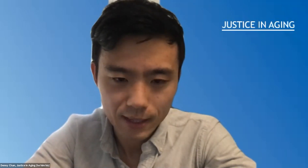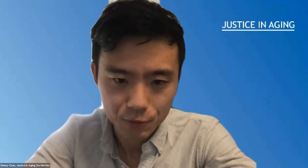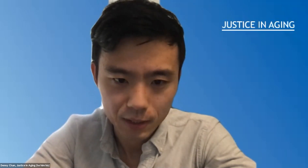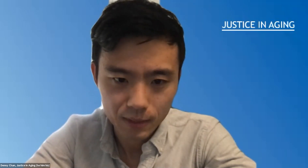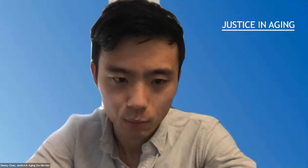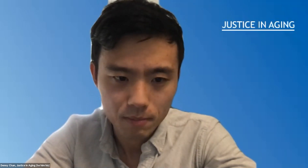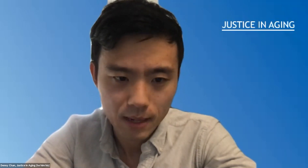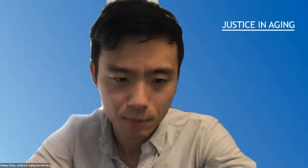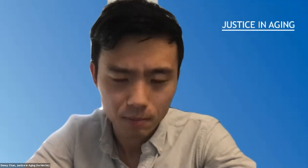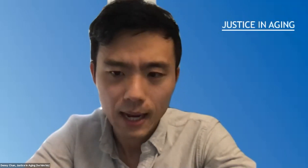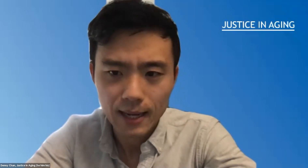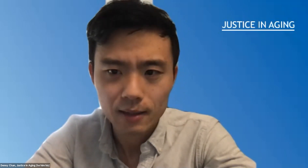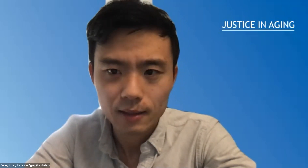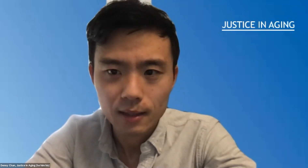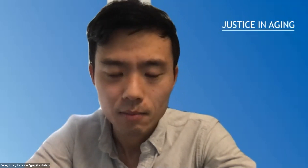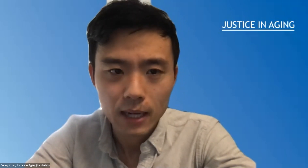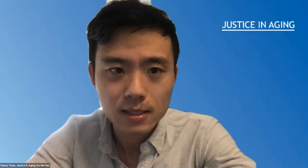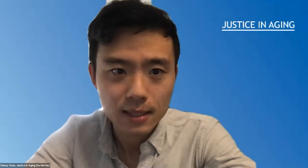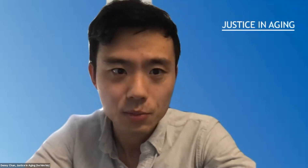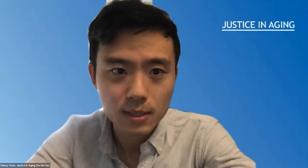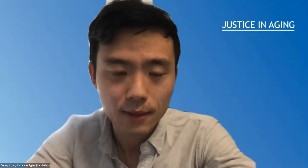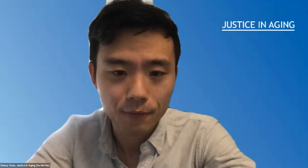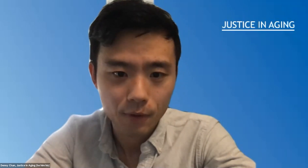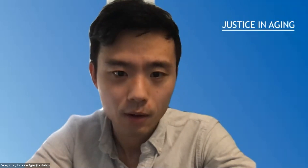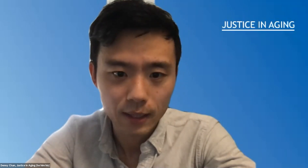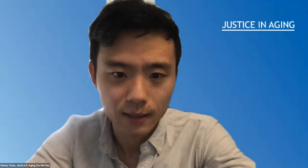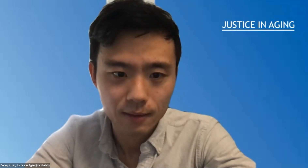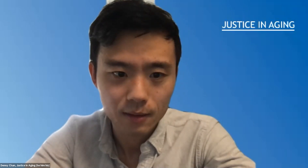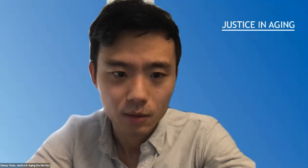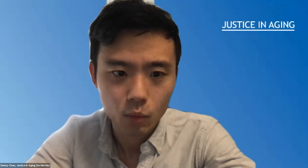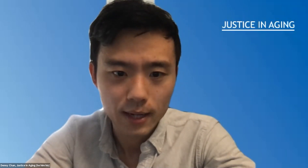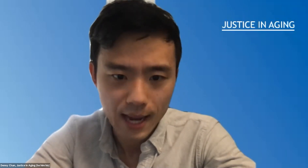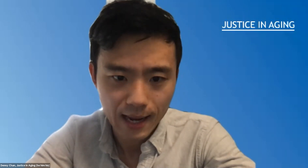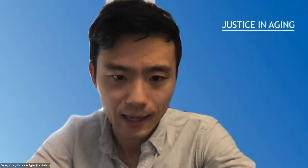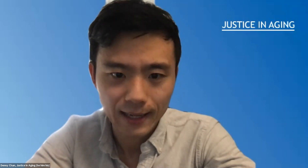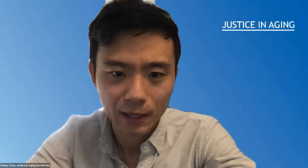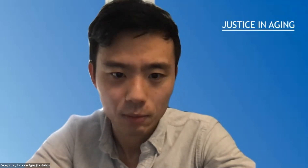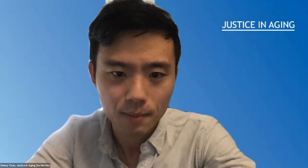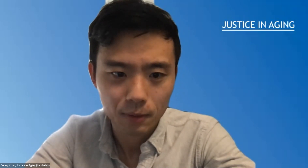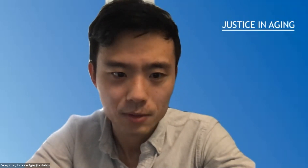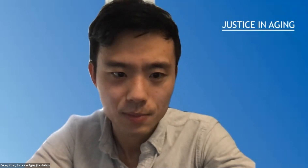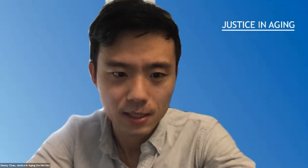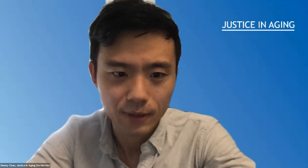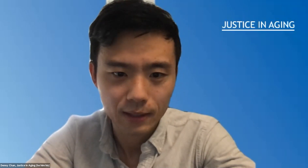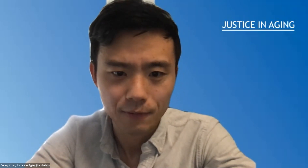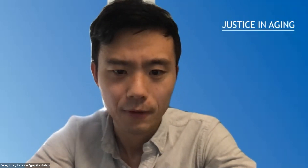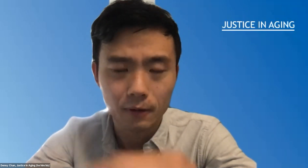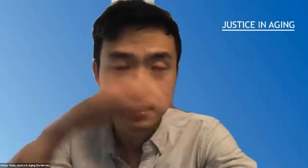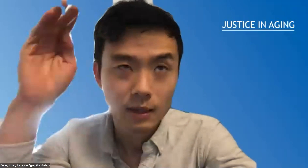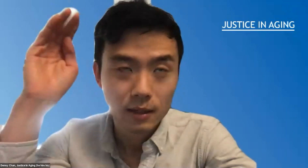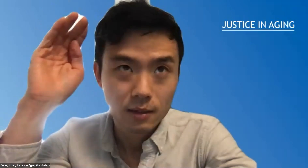» Denny: Yeah. Folks are -- if other folks on the community advisory committee